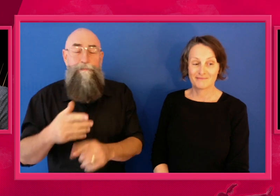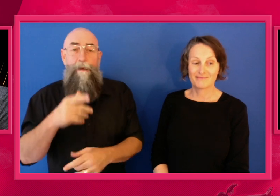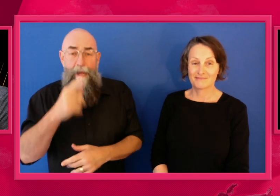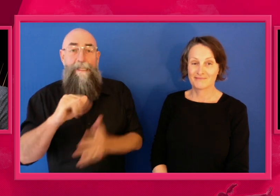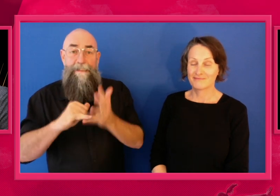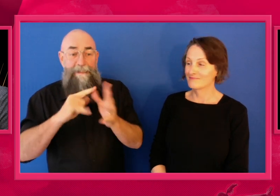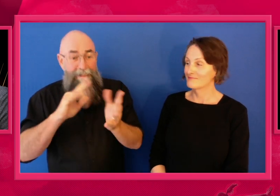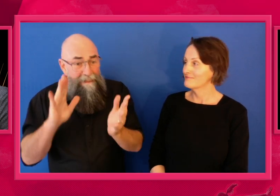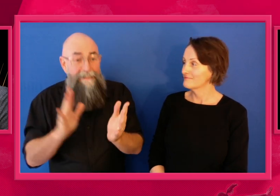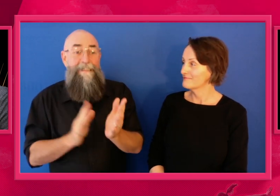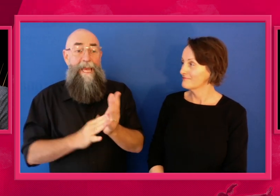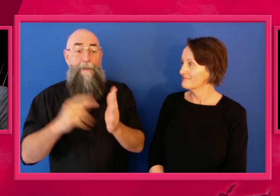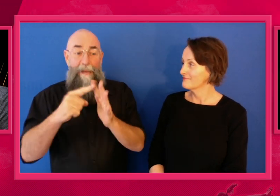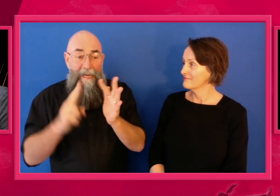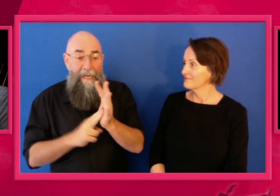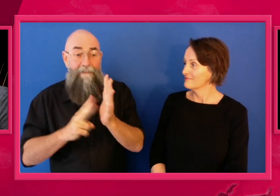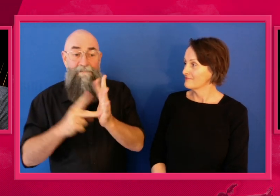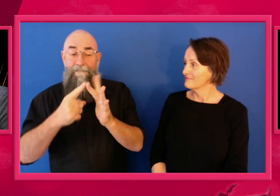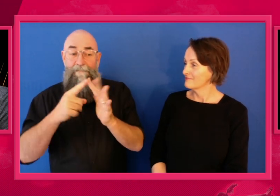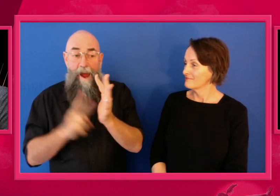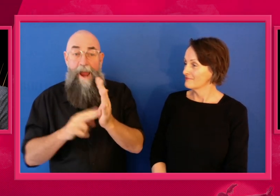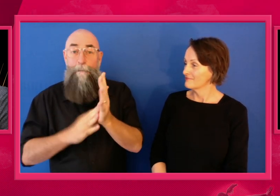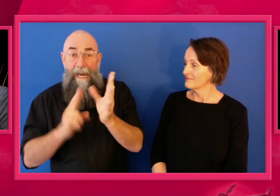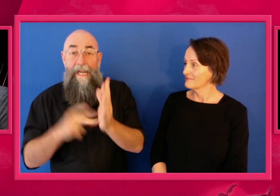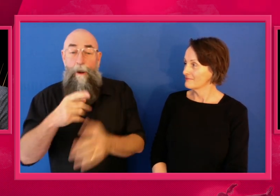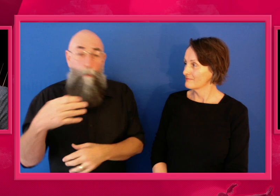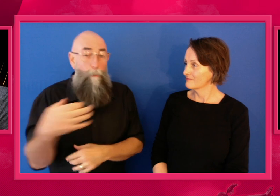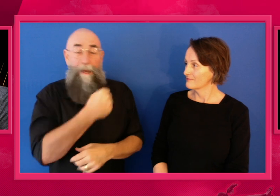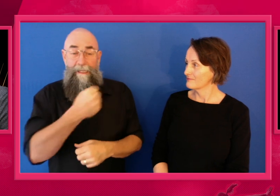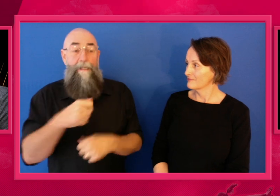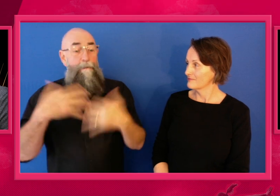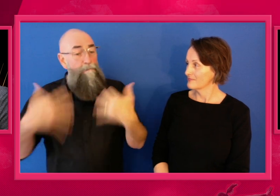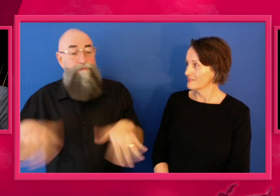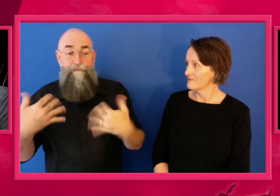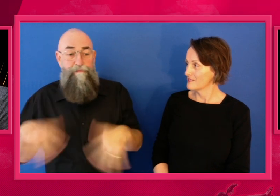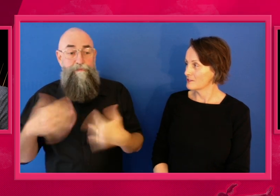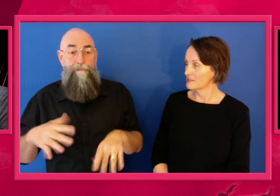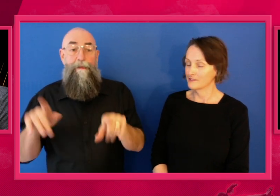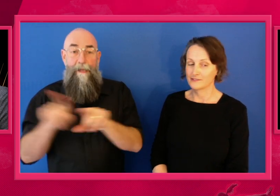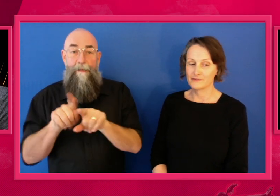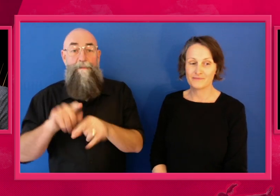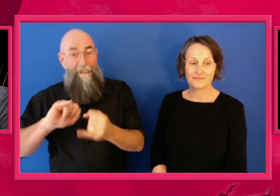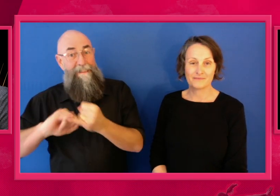in the week. But there was also another moment in the interview, when Lina Lei was asked